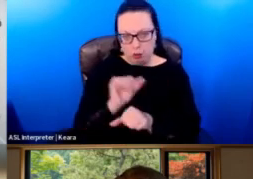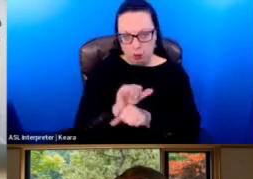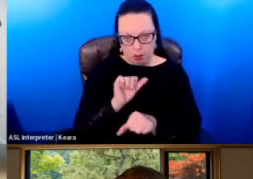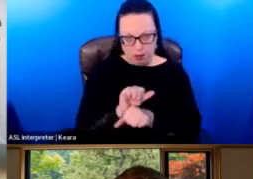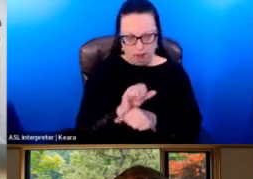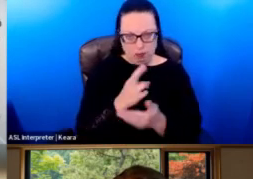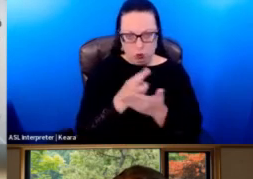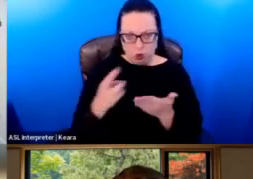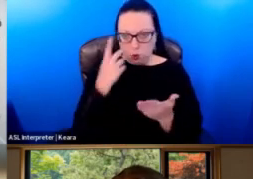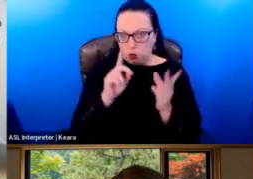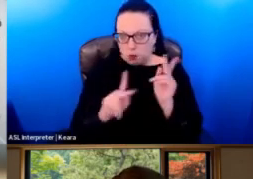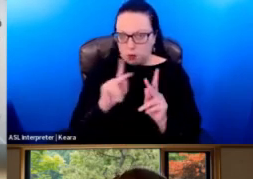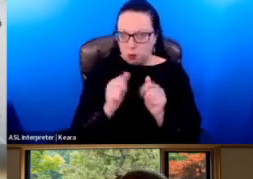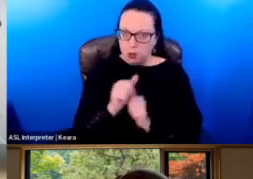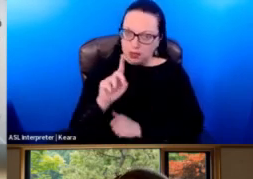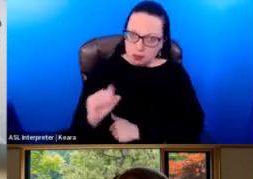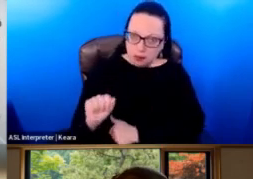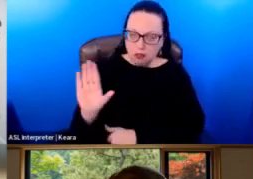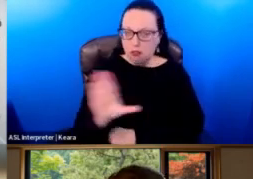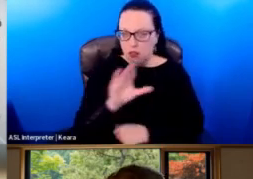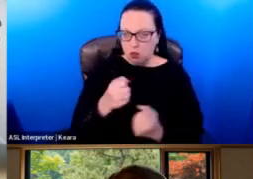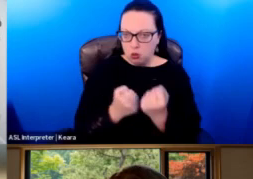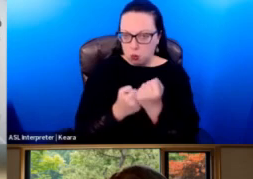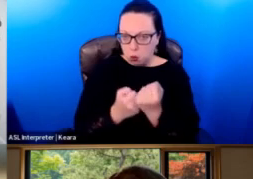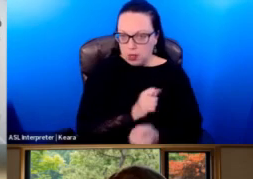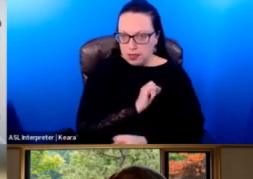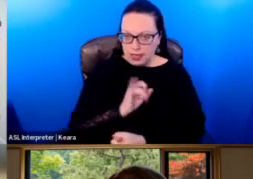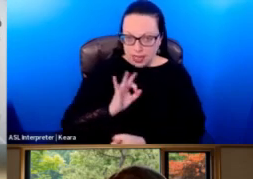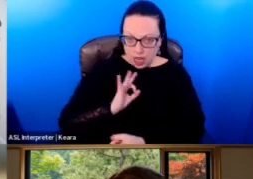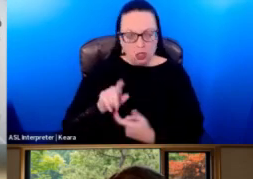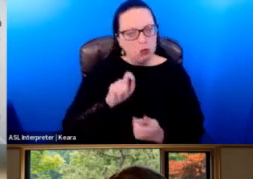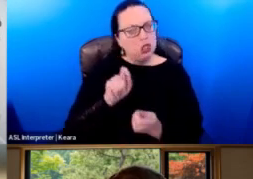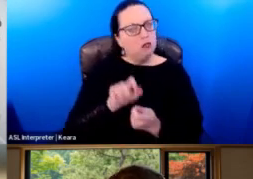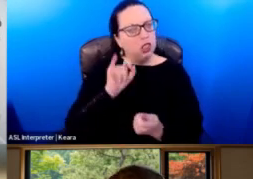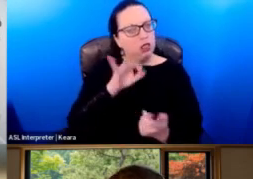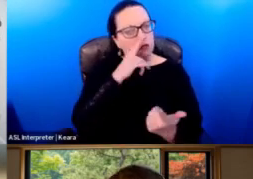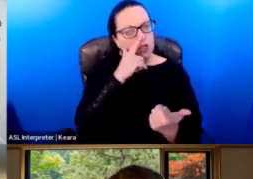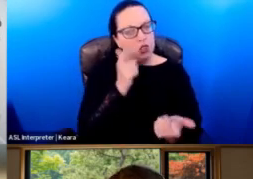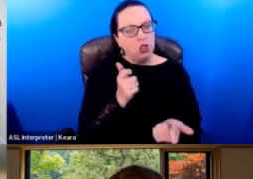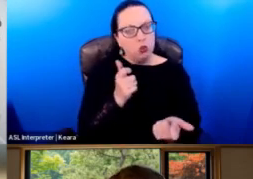making employment or community engagements in video. We have another course focused on State